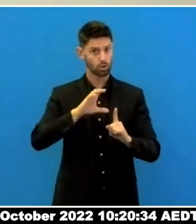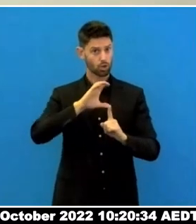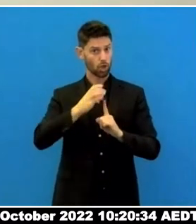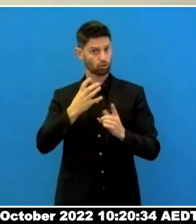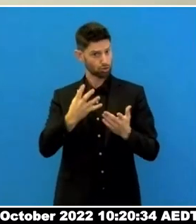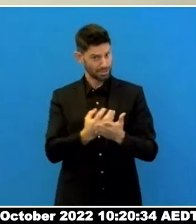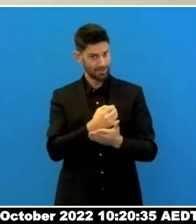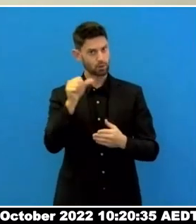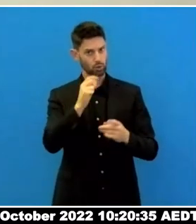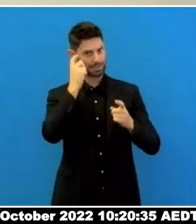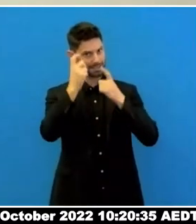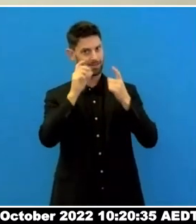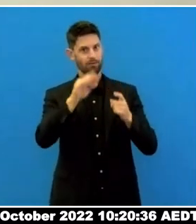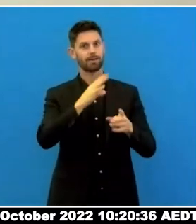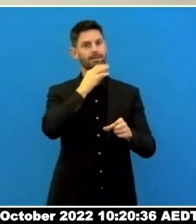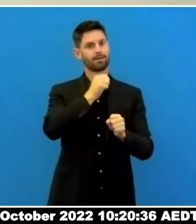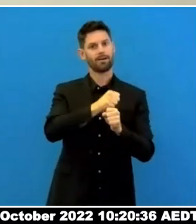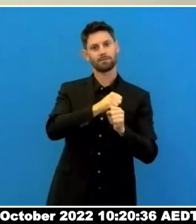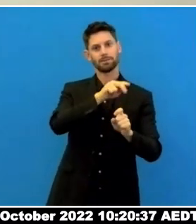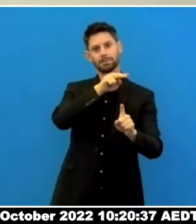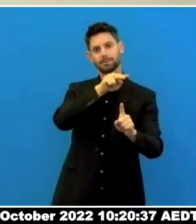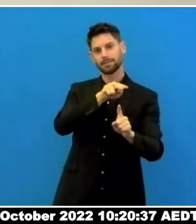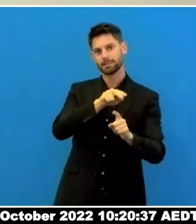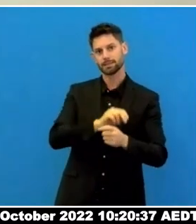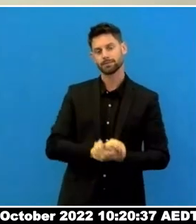That's including in terms of implementational